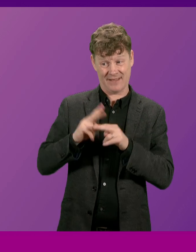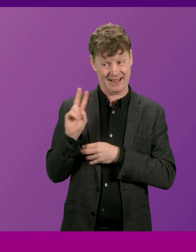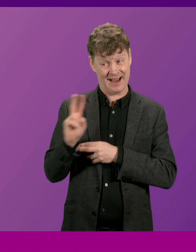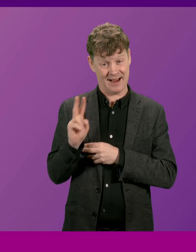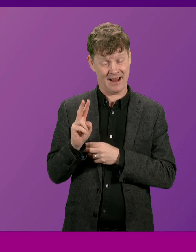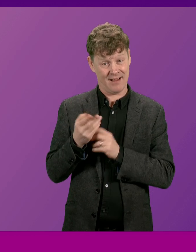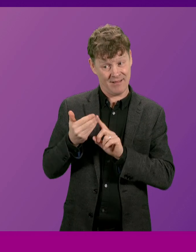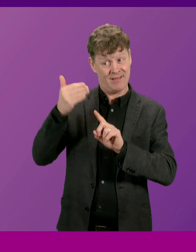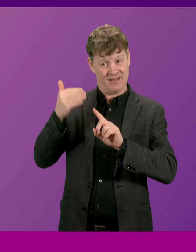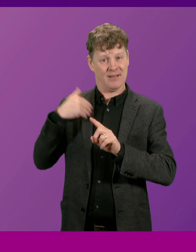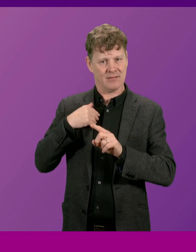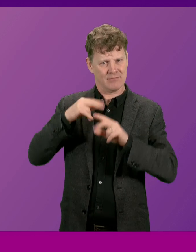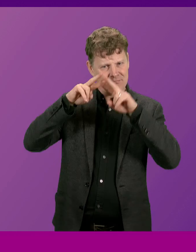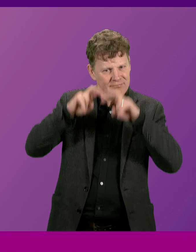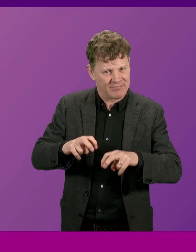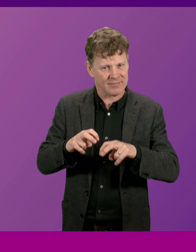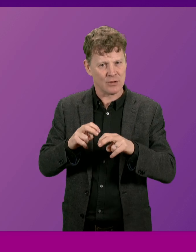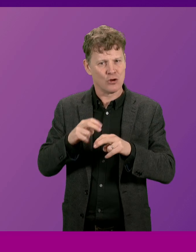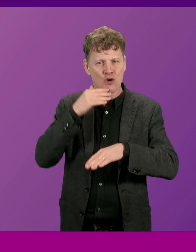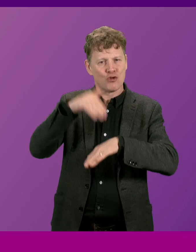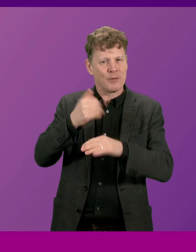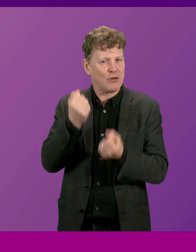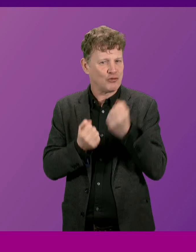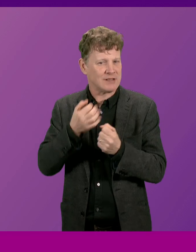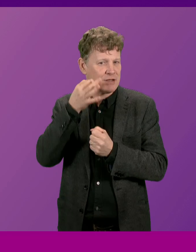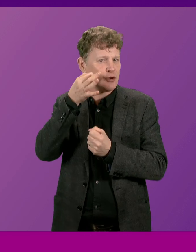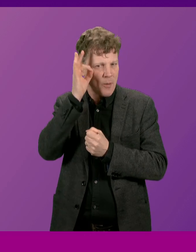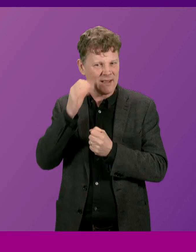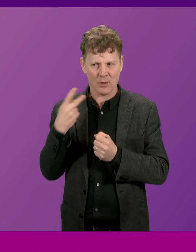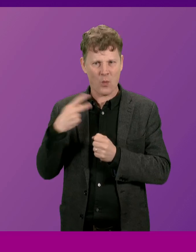together on the Criminal Justice Committee; we were able to co-operate there, so we might be